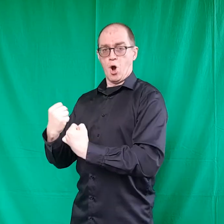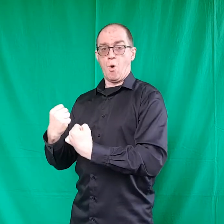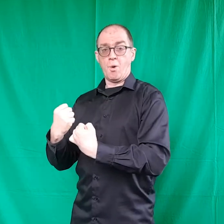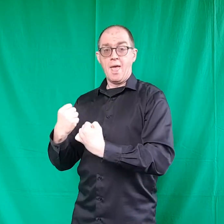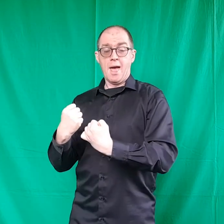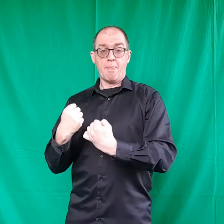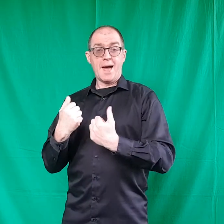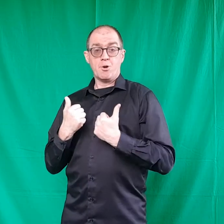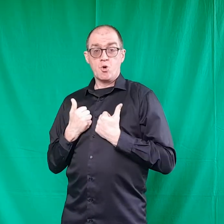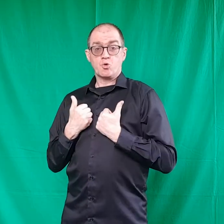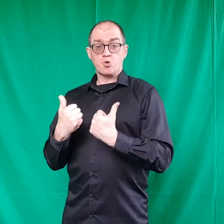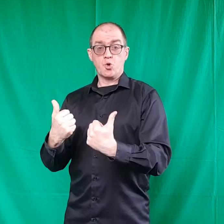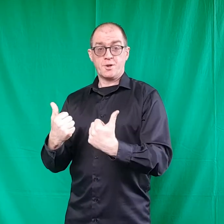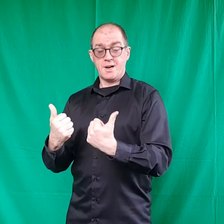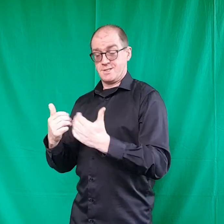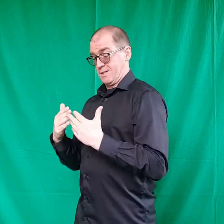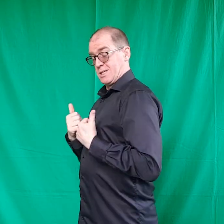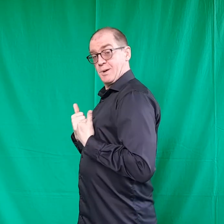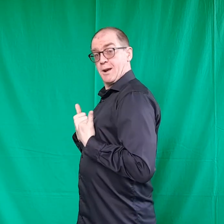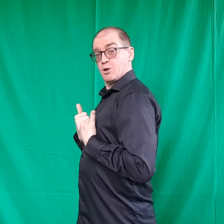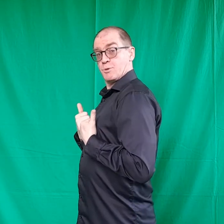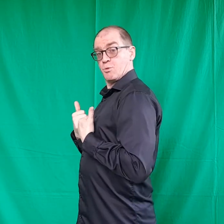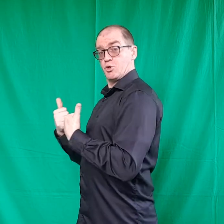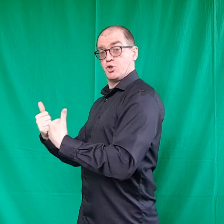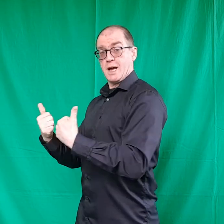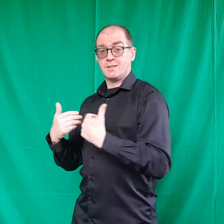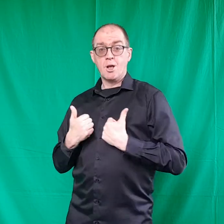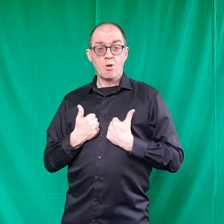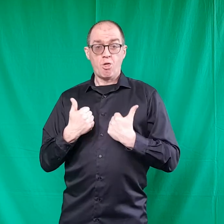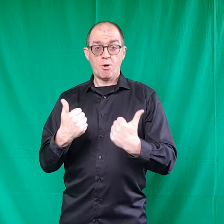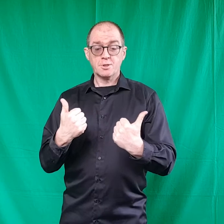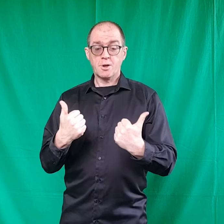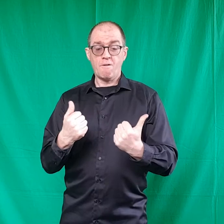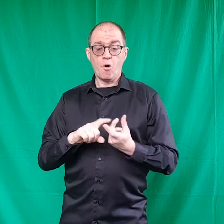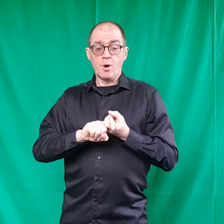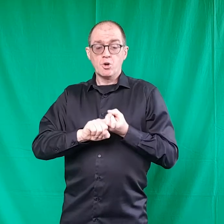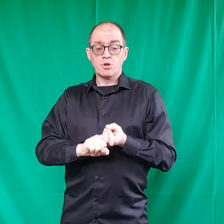'Gold' and then 'goodness'. And we're going to move them (thumbs up) off your chest.